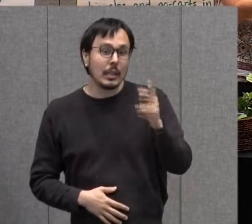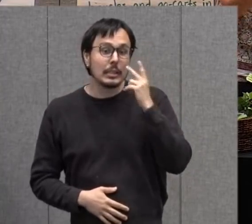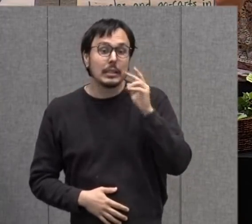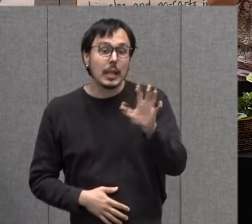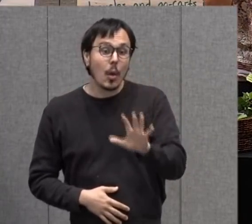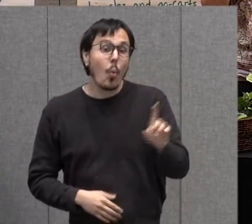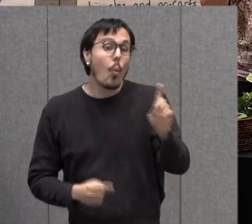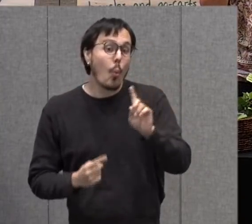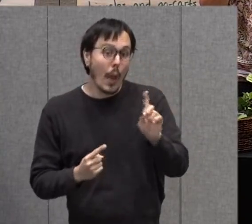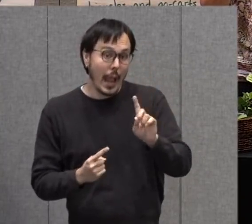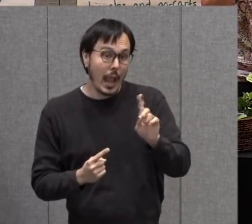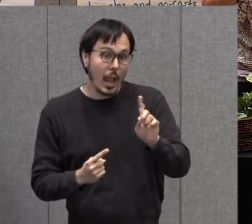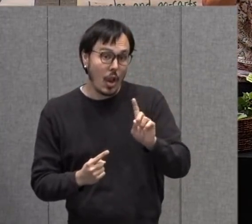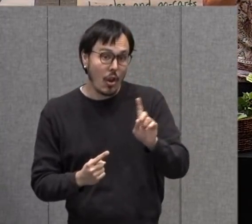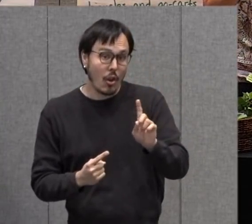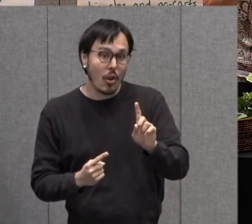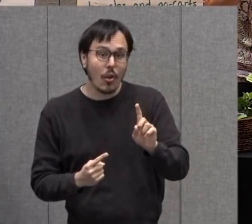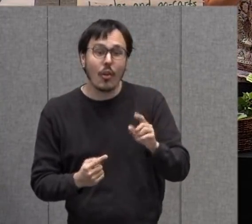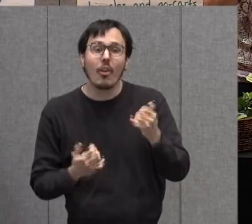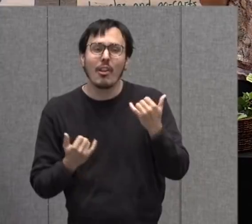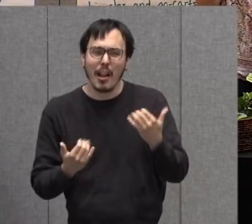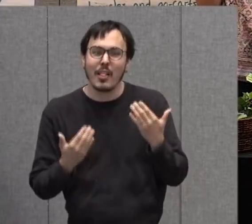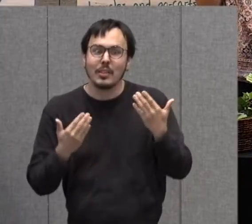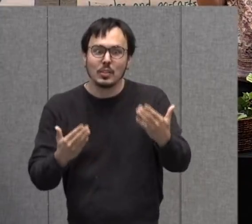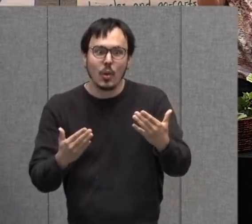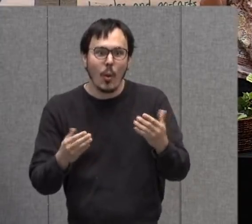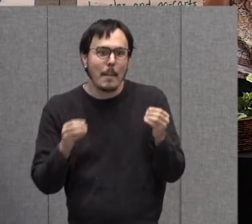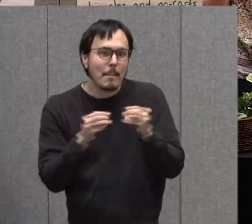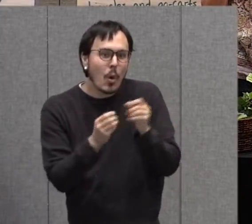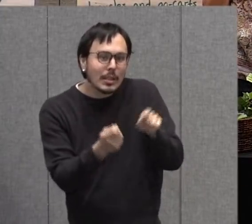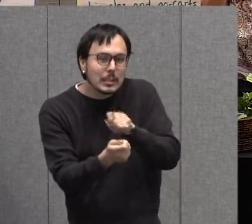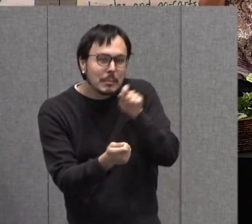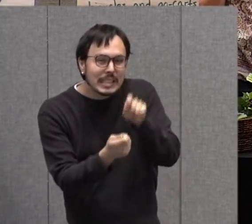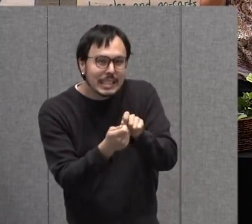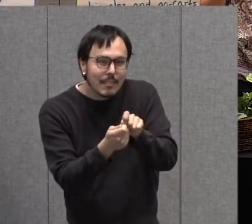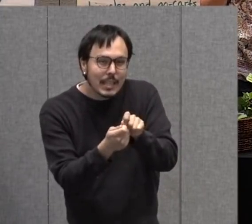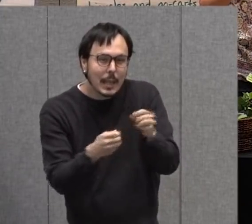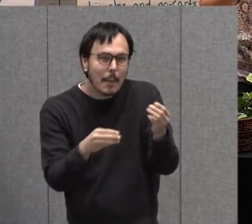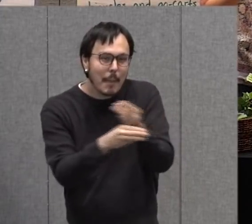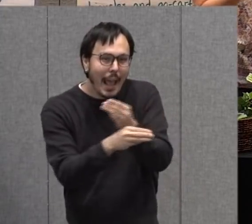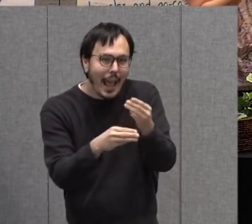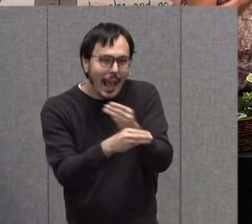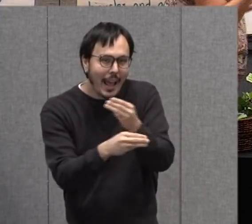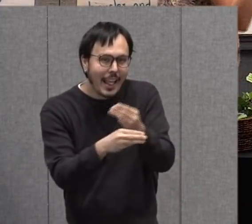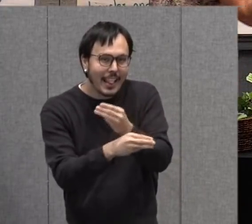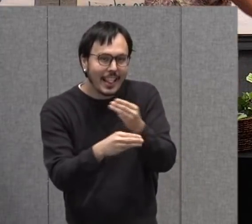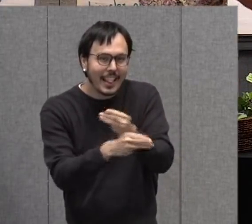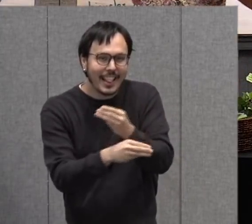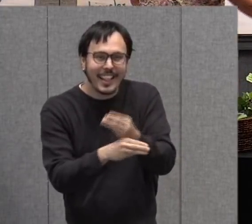So, let's get a little bit mathy on ourselves, okay. I like that.